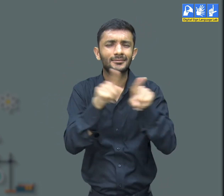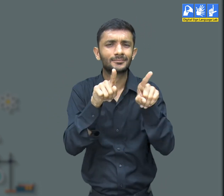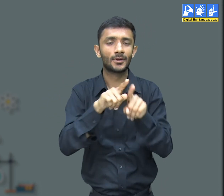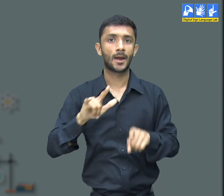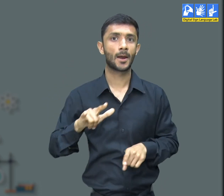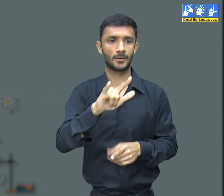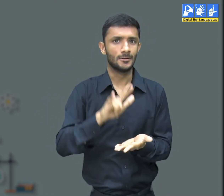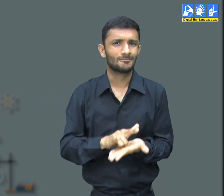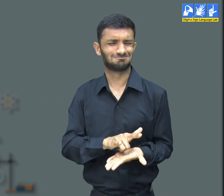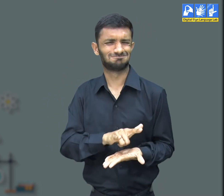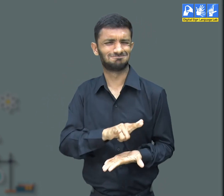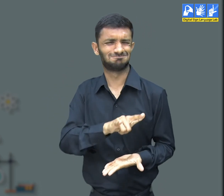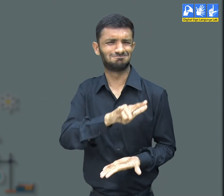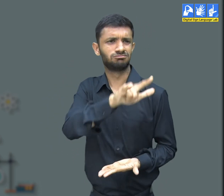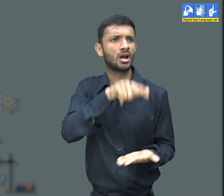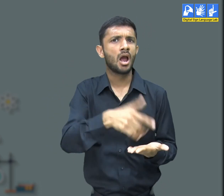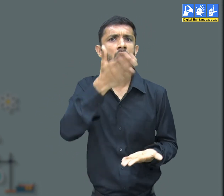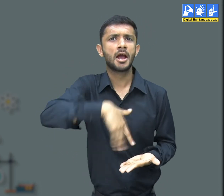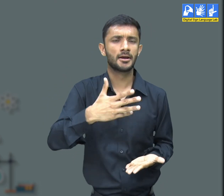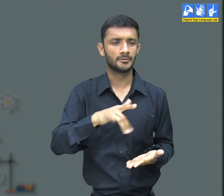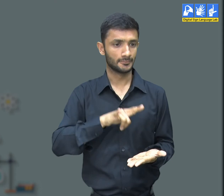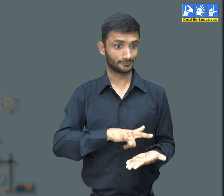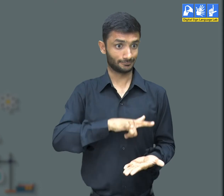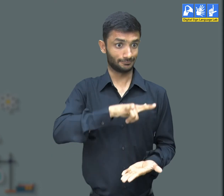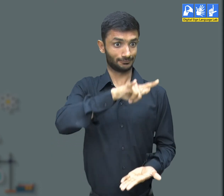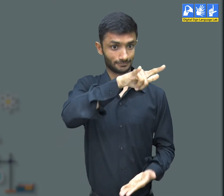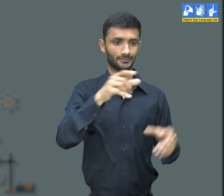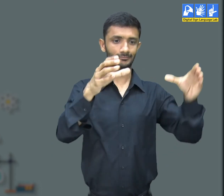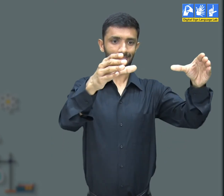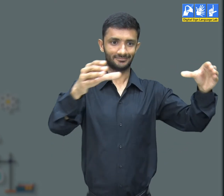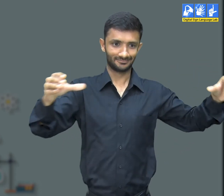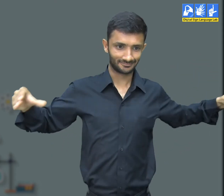are similar to those of airplane.